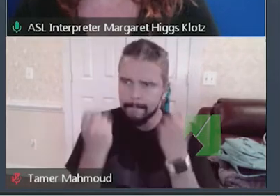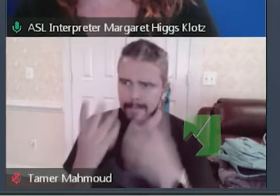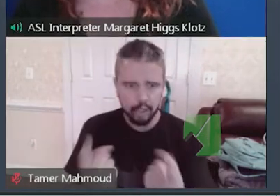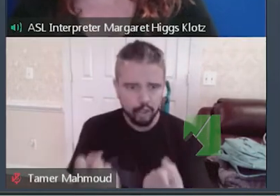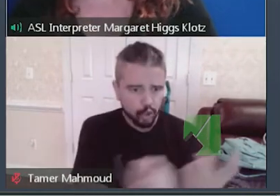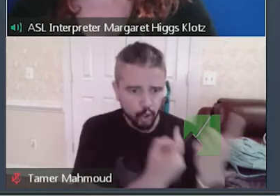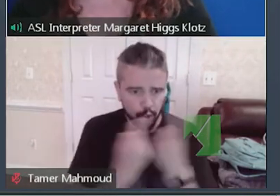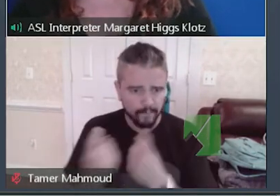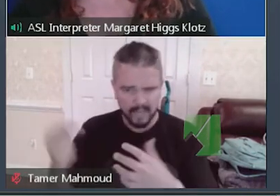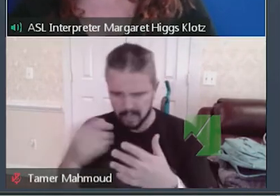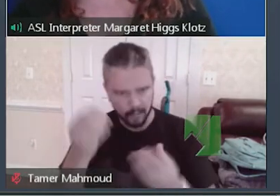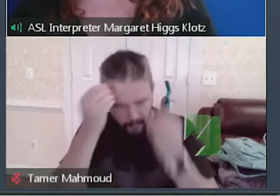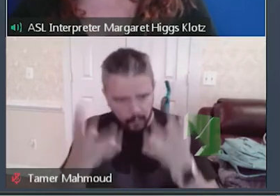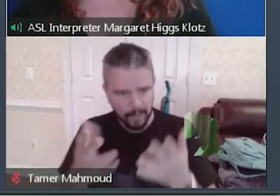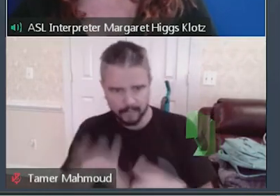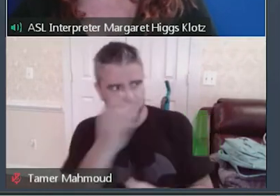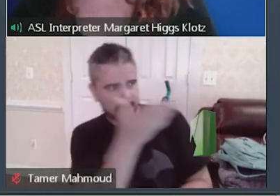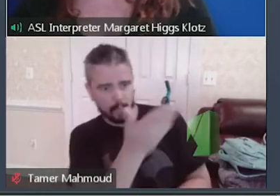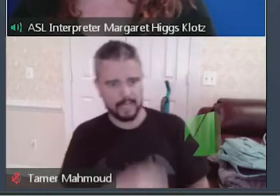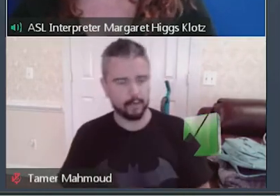And then this is really a huge pro project.